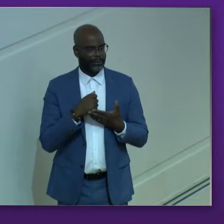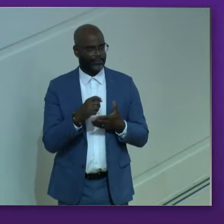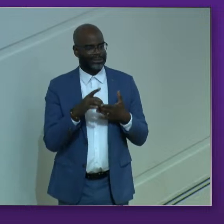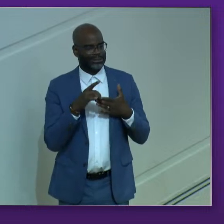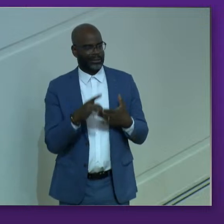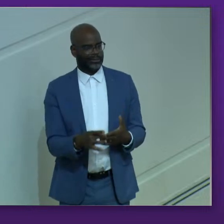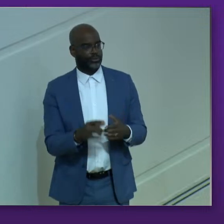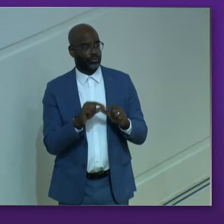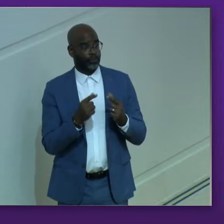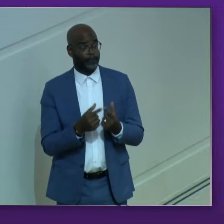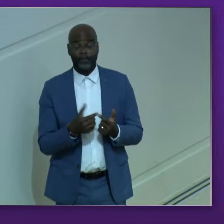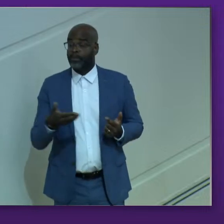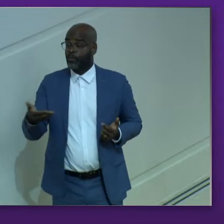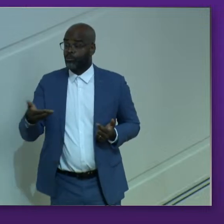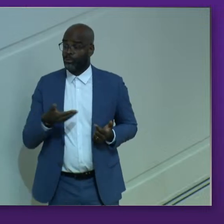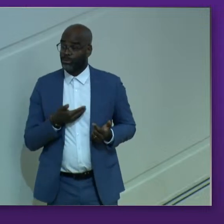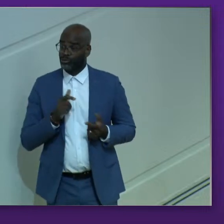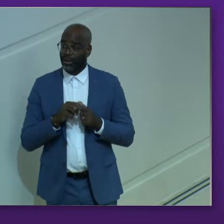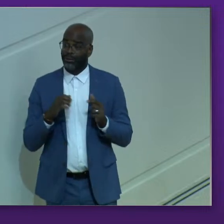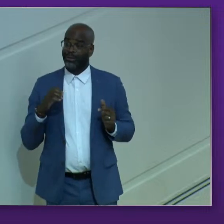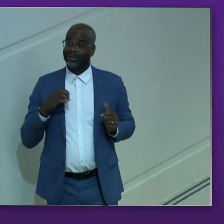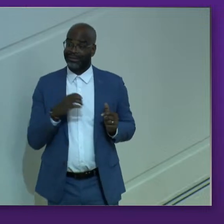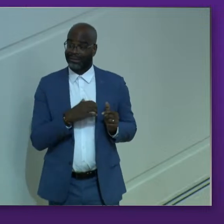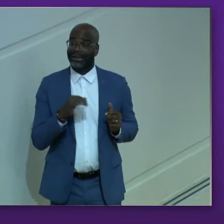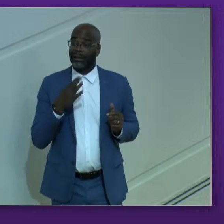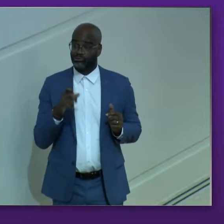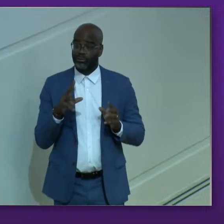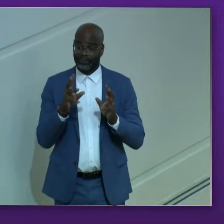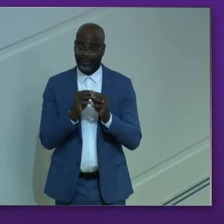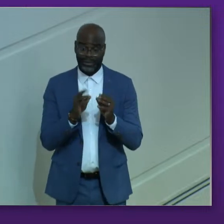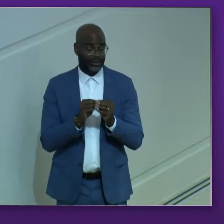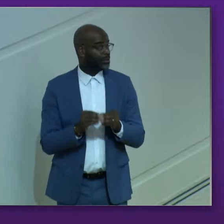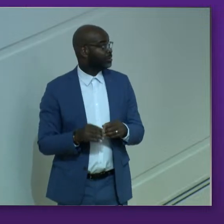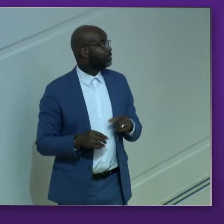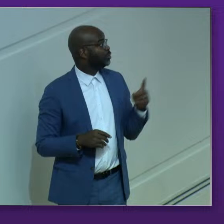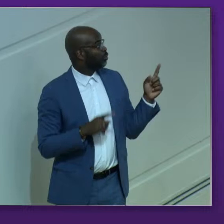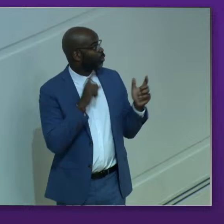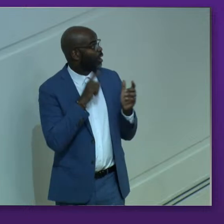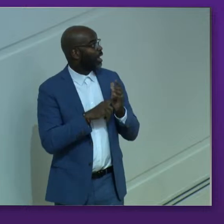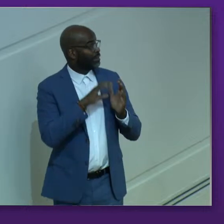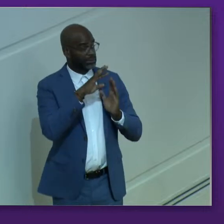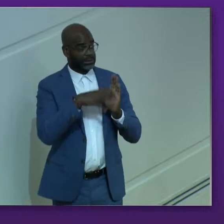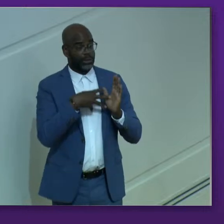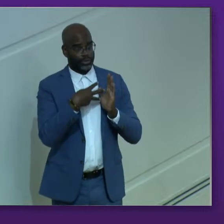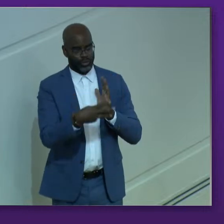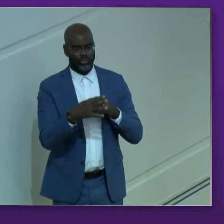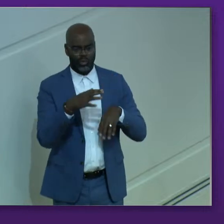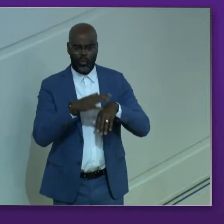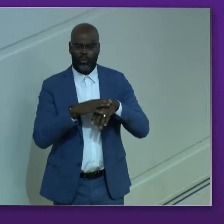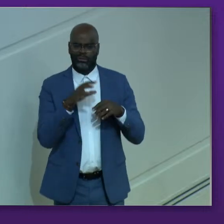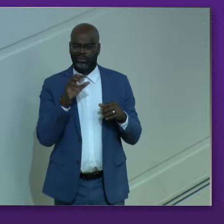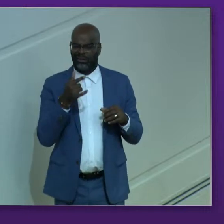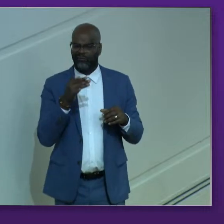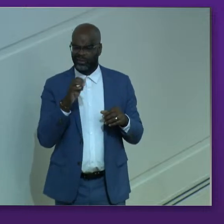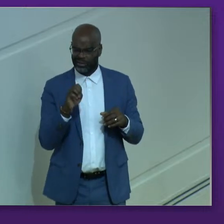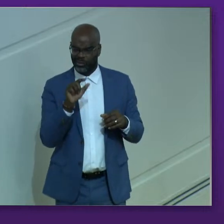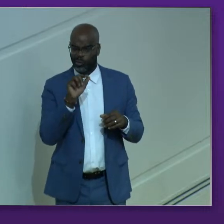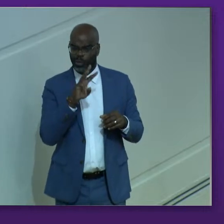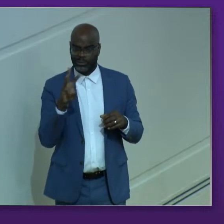ACADEMIC YEAR PLUS CONTINUE TO BUILD UPON WHAT GREAT WORK AND STAY ENGAGED AND BRING YOUR PASSION AND INTEREST AND IDEAS